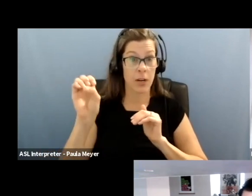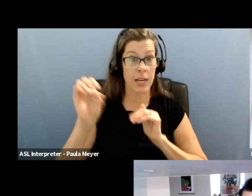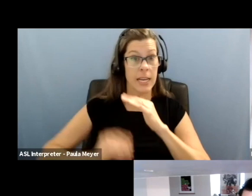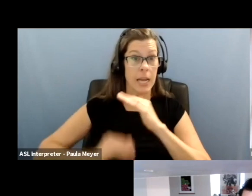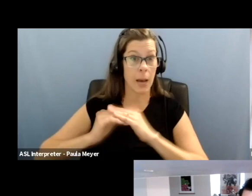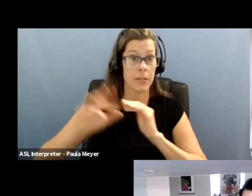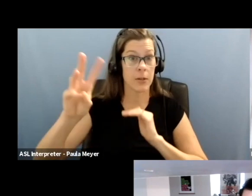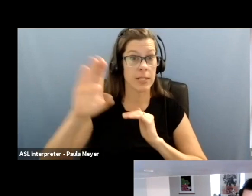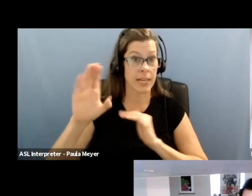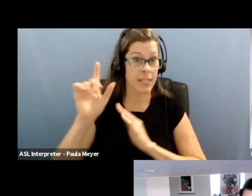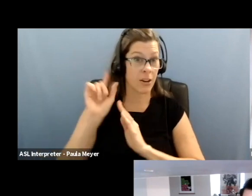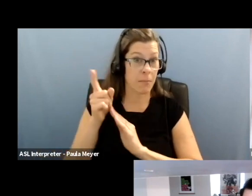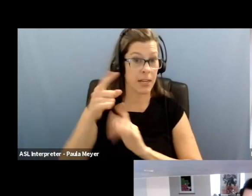So after that, you have to start paying.